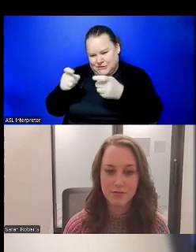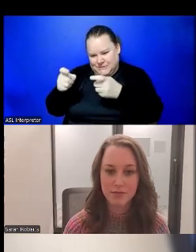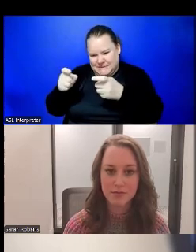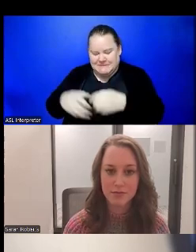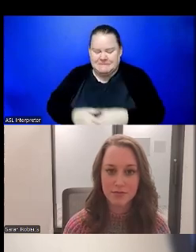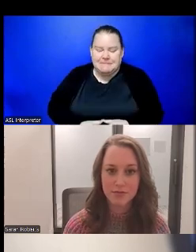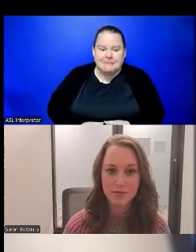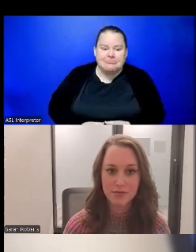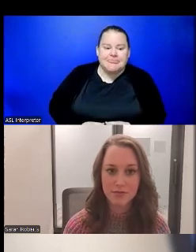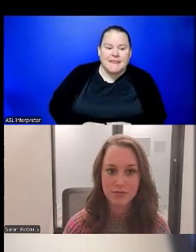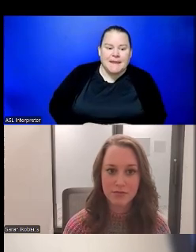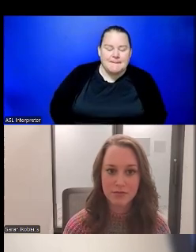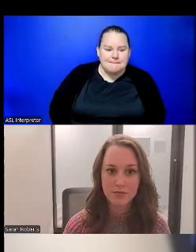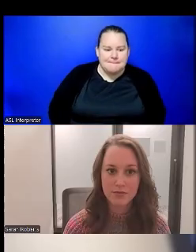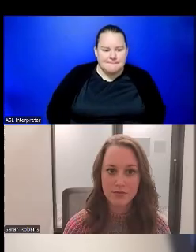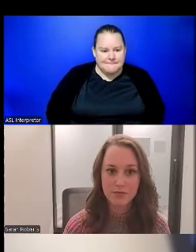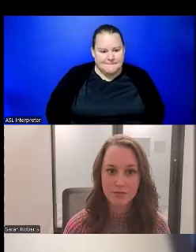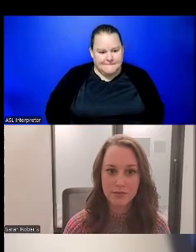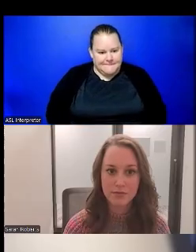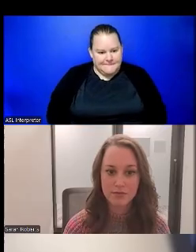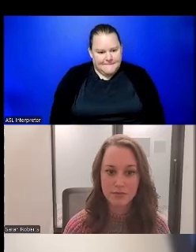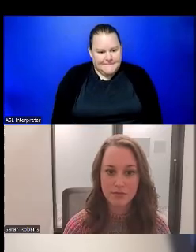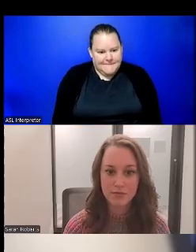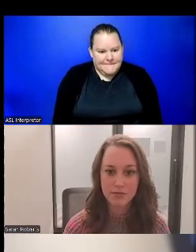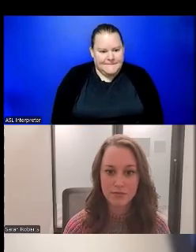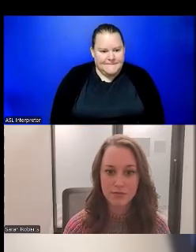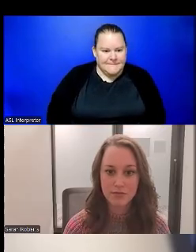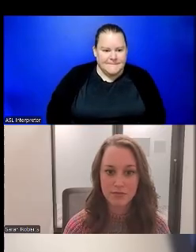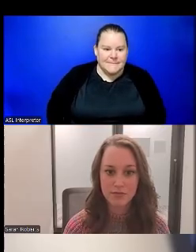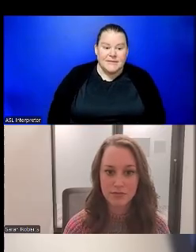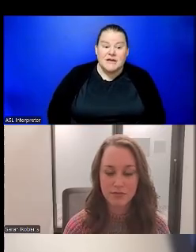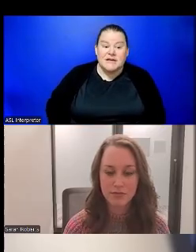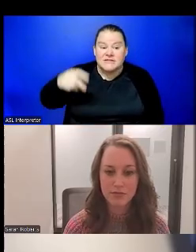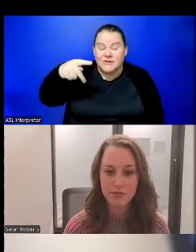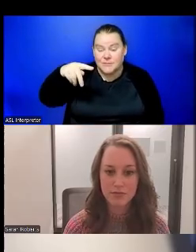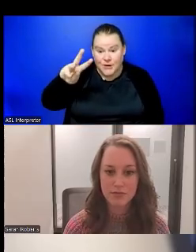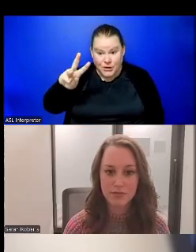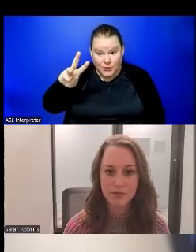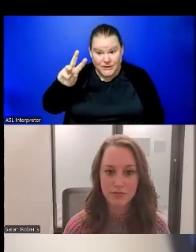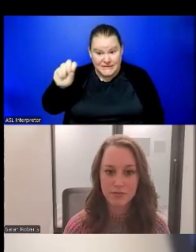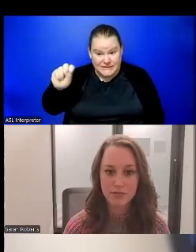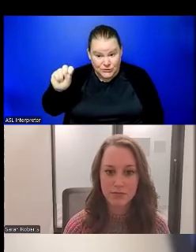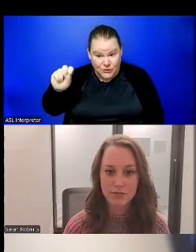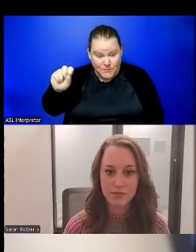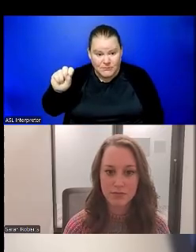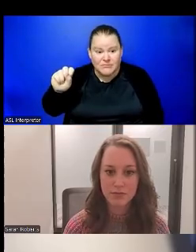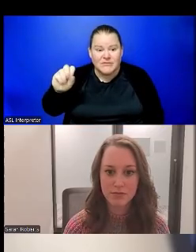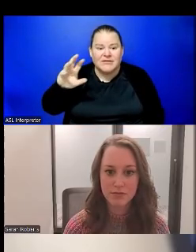management focuses. So the Prader relief syndrome is a constellation